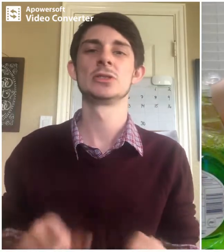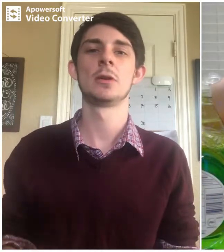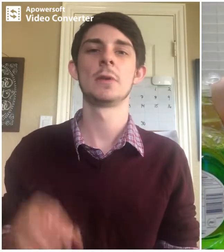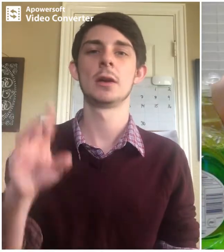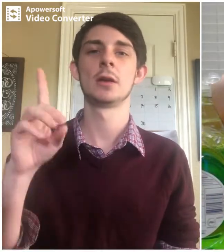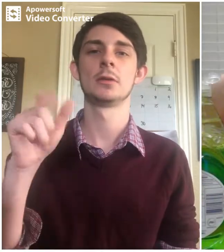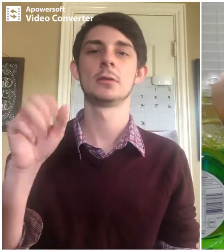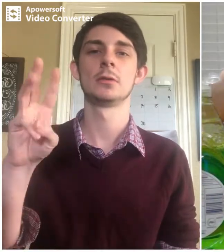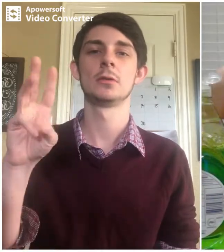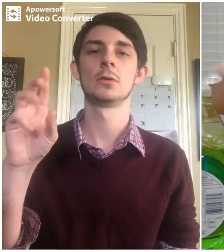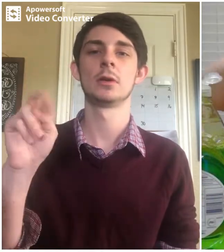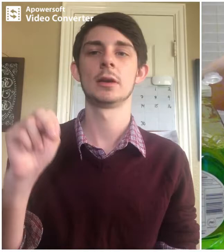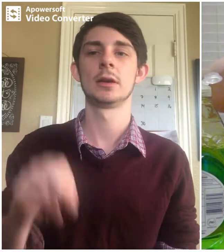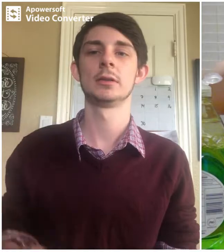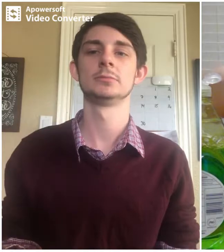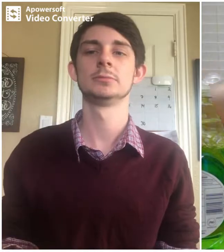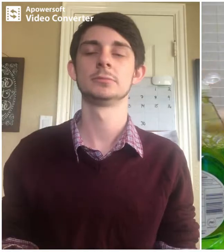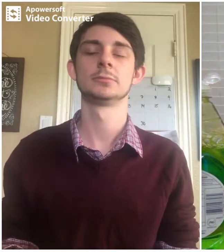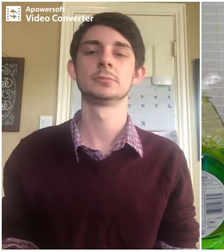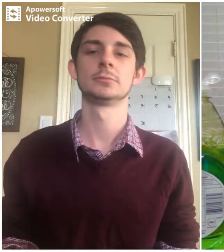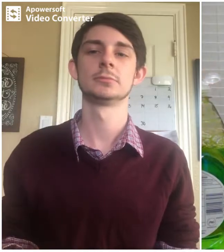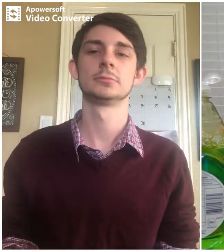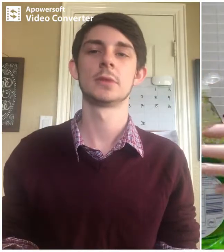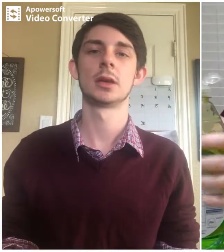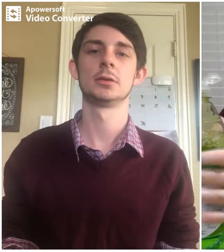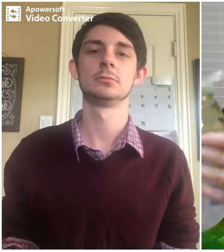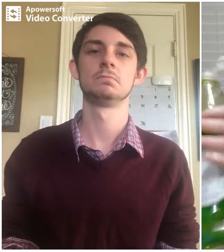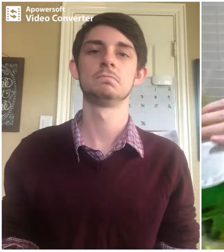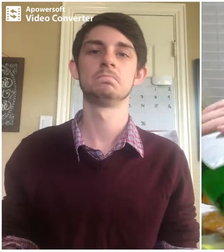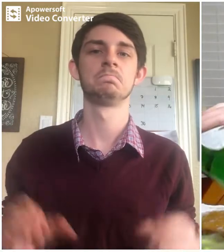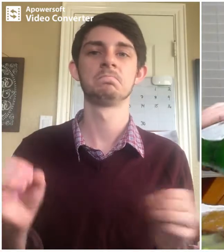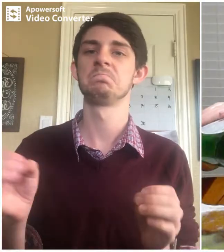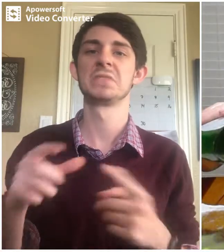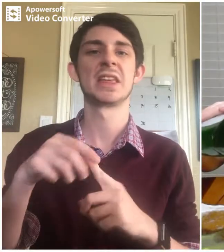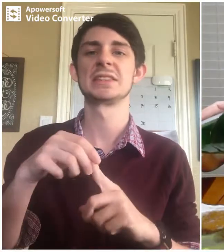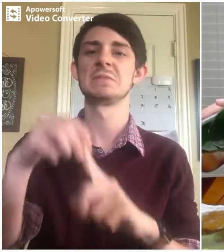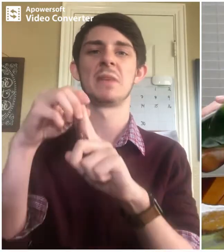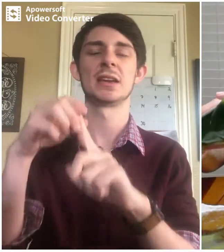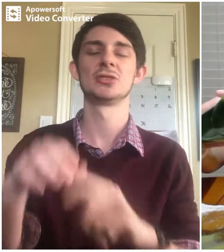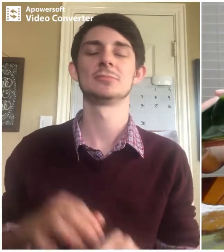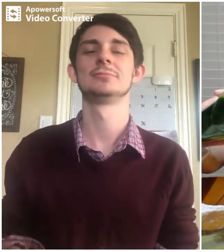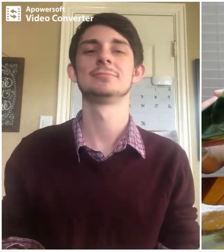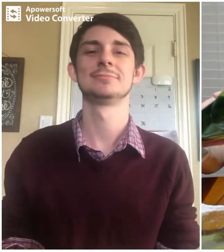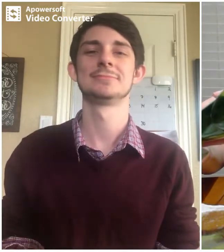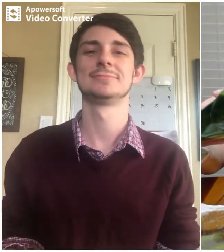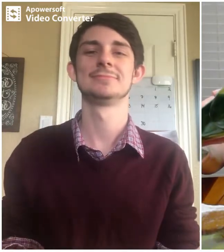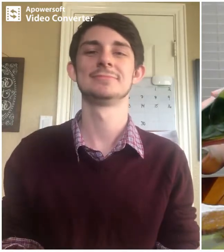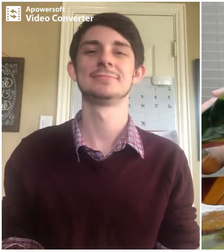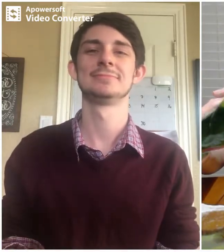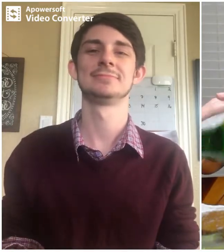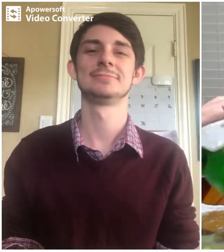have. None specific needed.